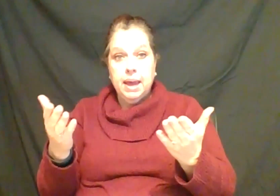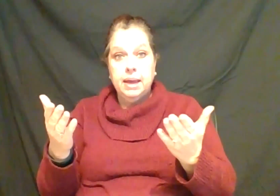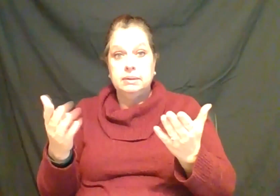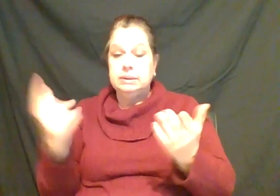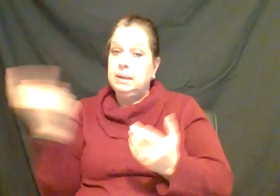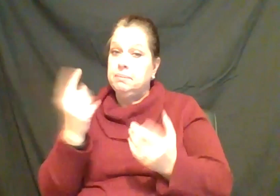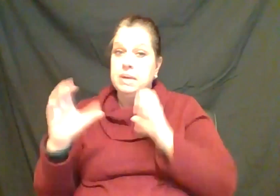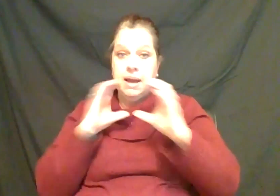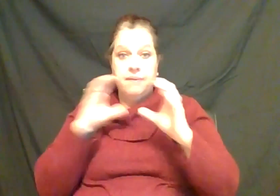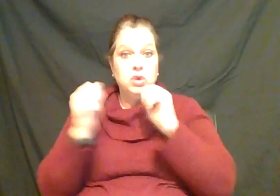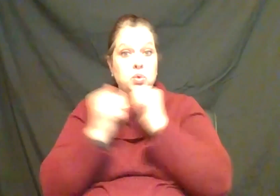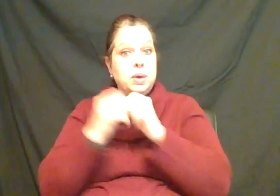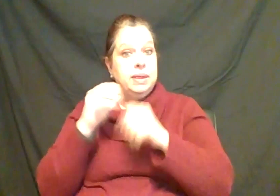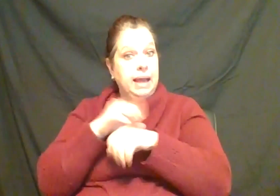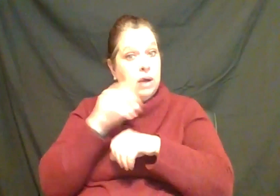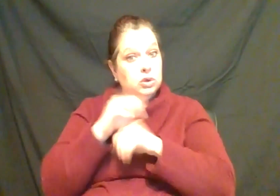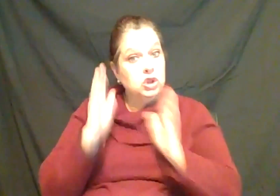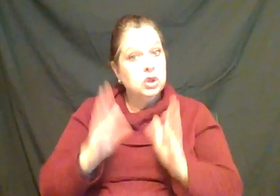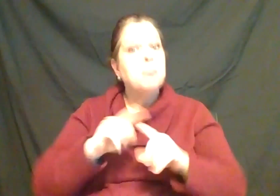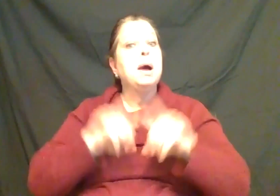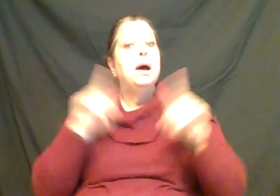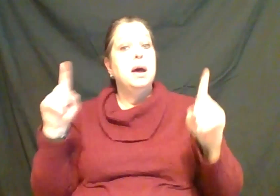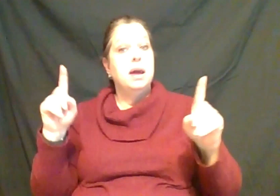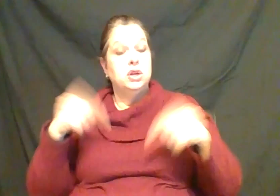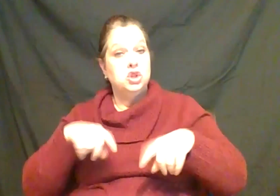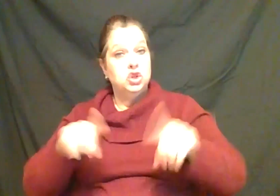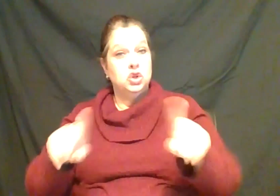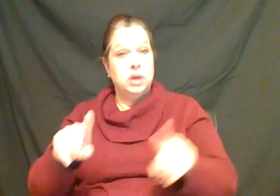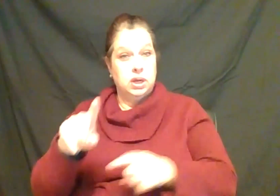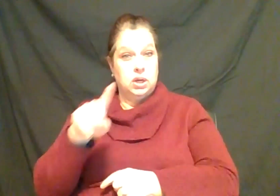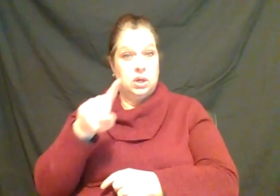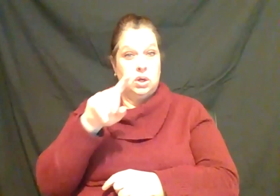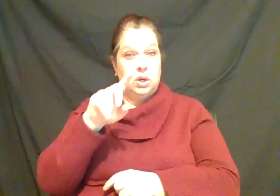their school counselor but i will share with you during the twenty twenty twenty one school year